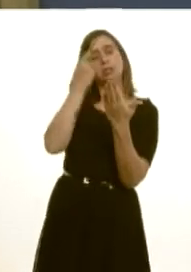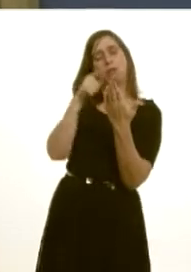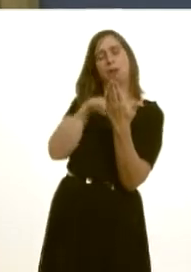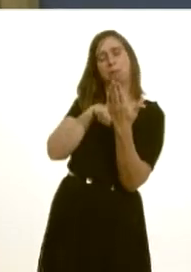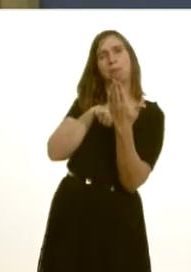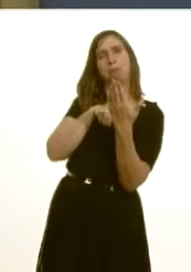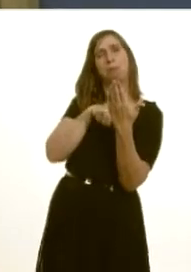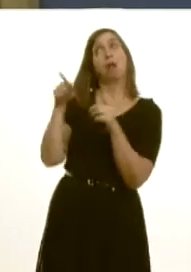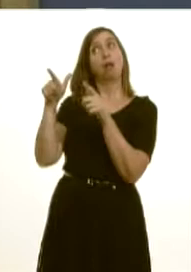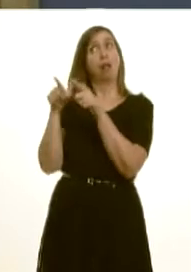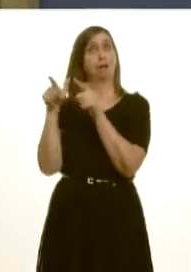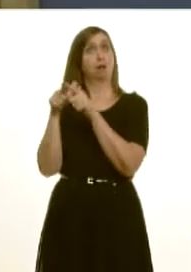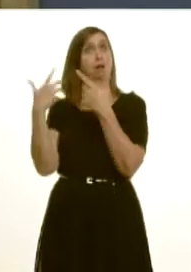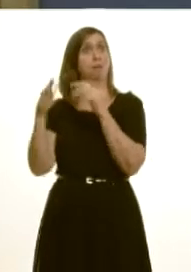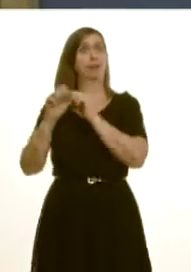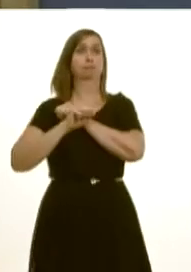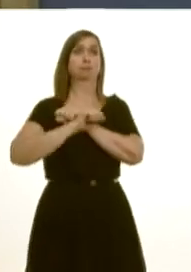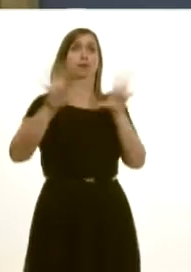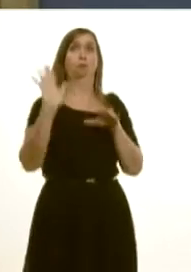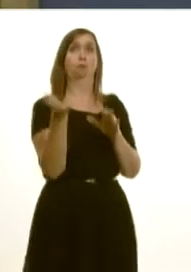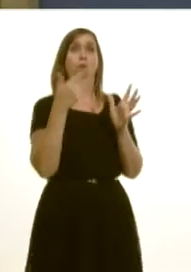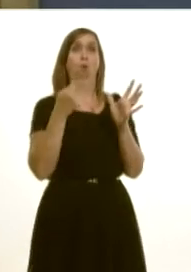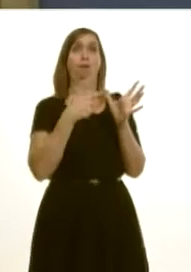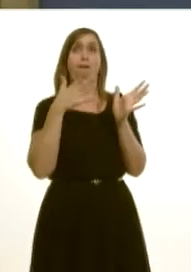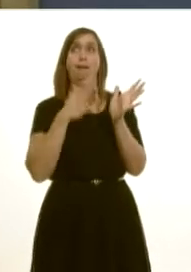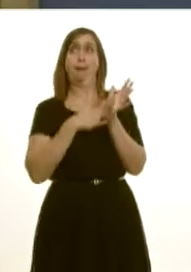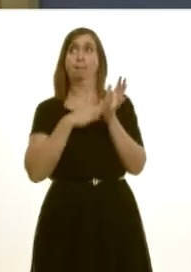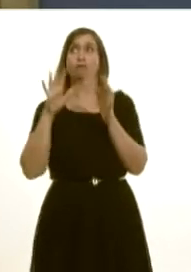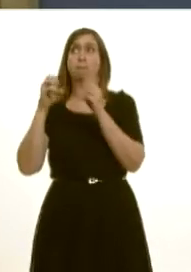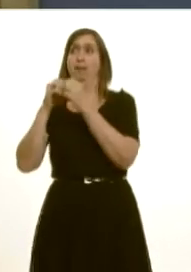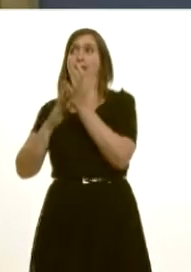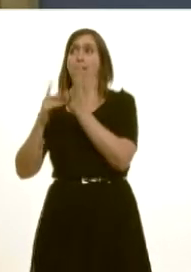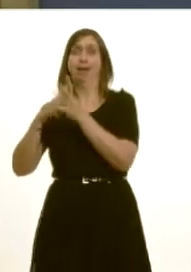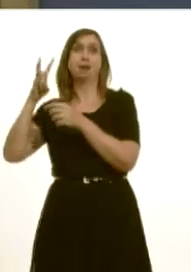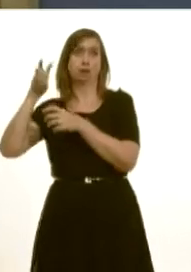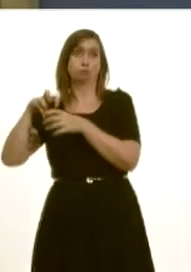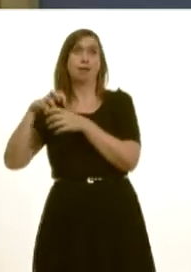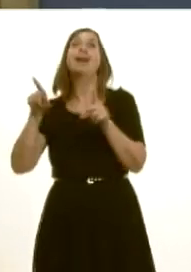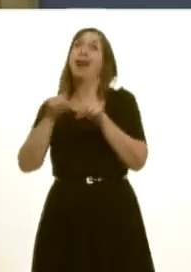letter that was sent out to all Assembly Members from BMA Cymru and the debate that has followed,